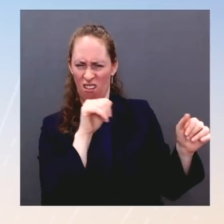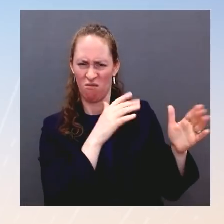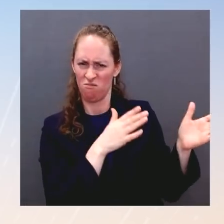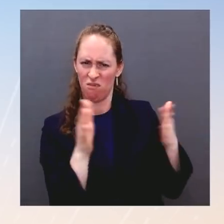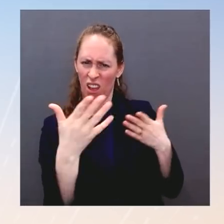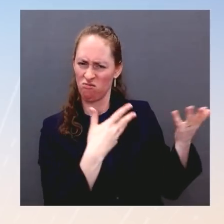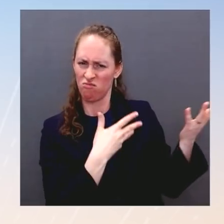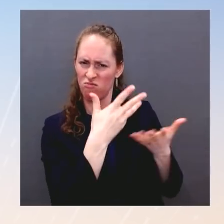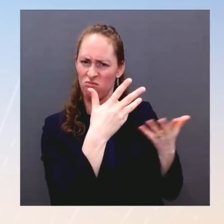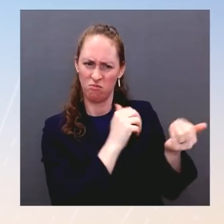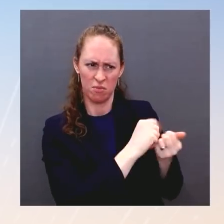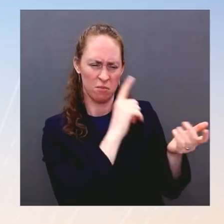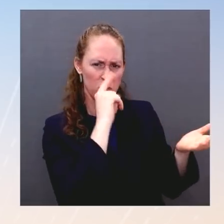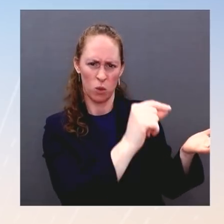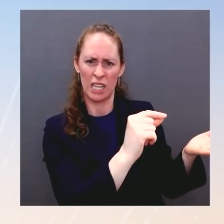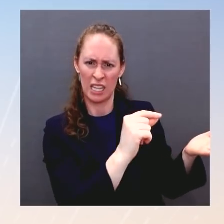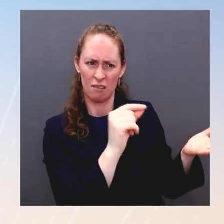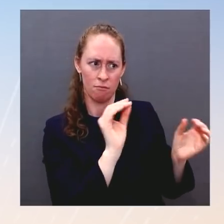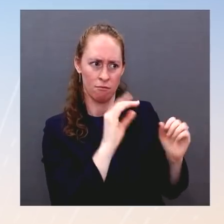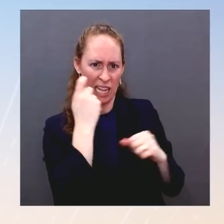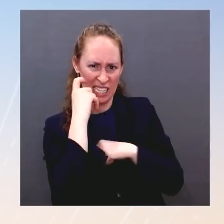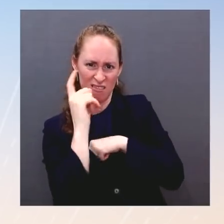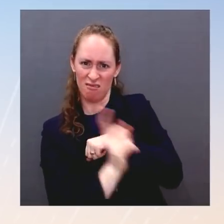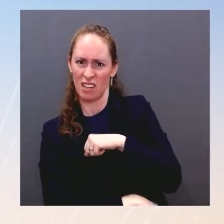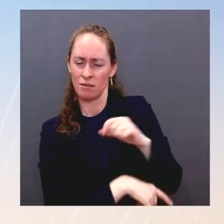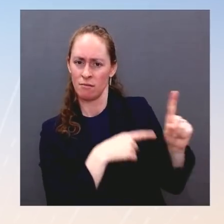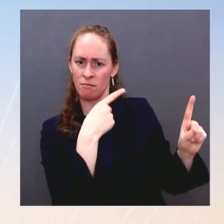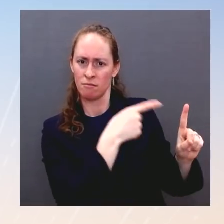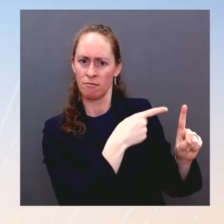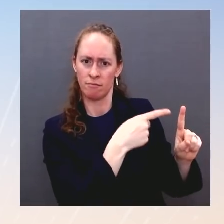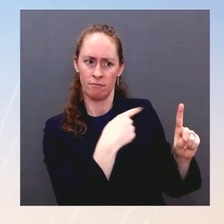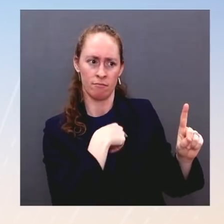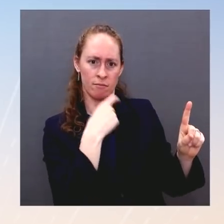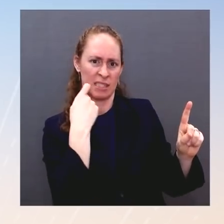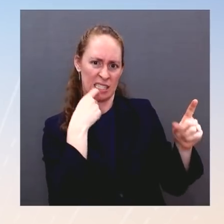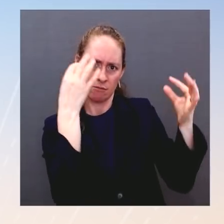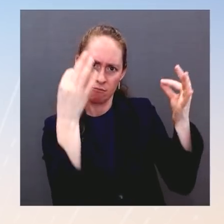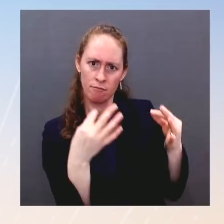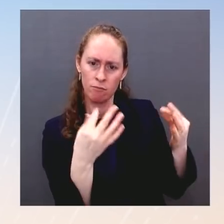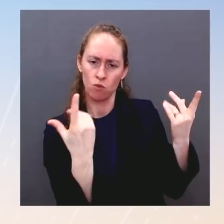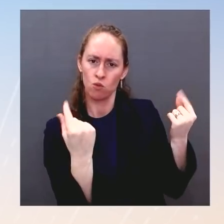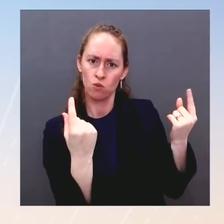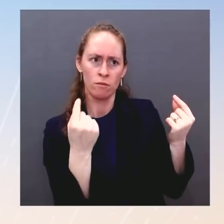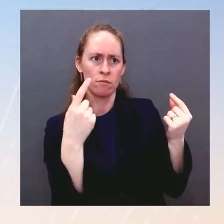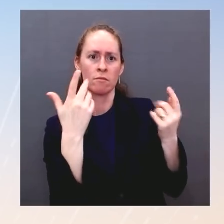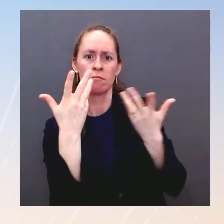in close lockstep with the Europeans to sanction him; a head of state -- that is a very rare step to take.